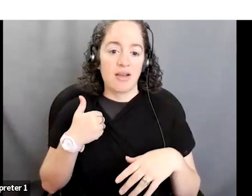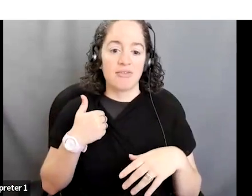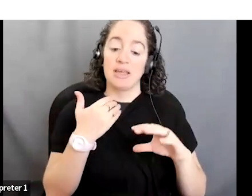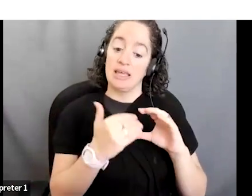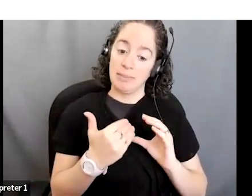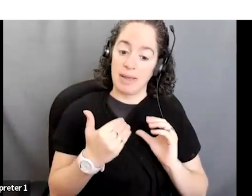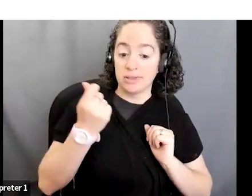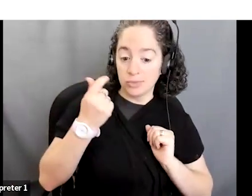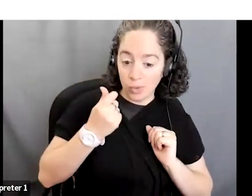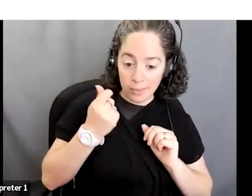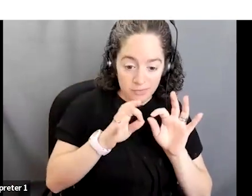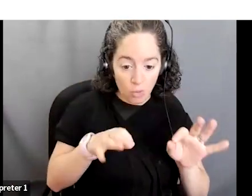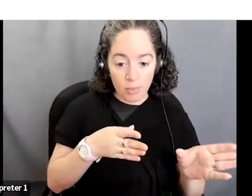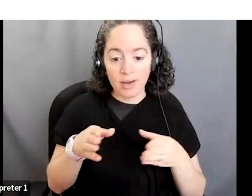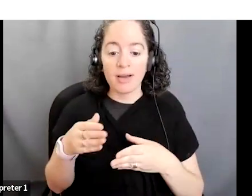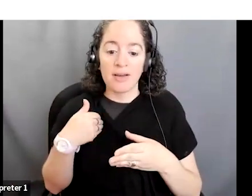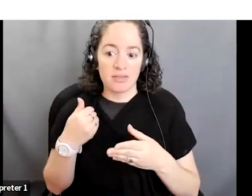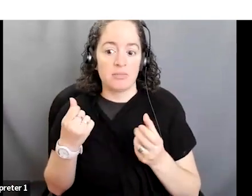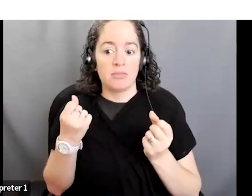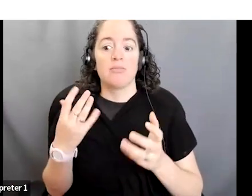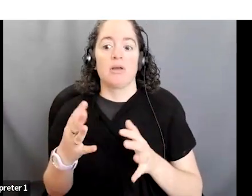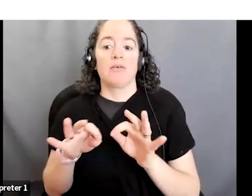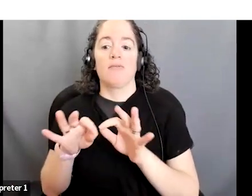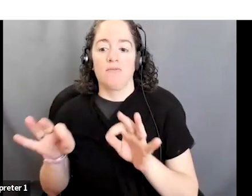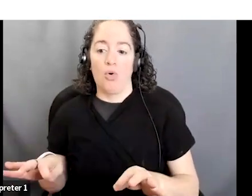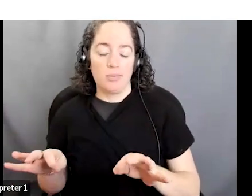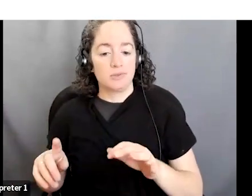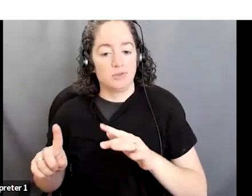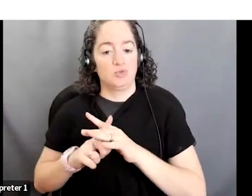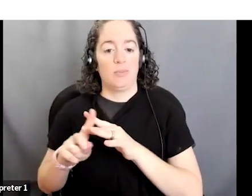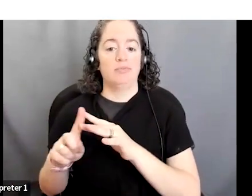I have lots of different forms that all show up on my same website and of course,